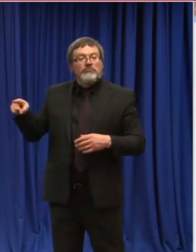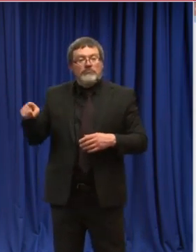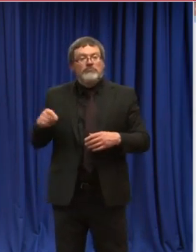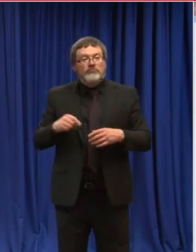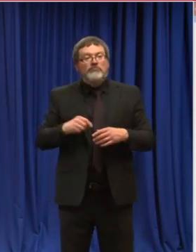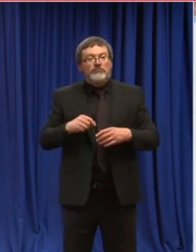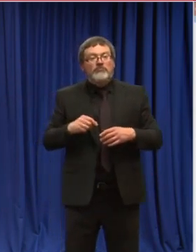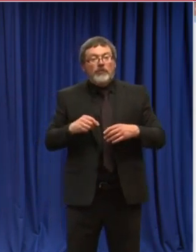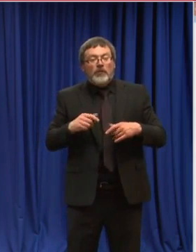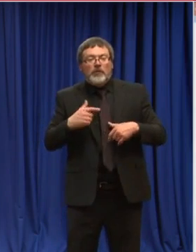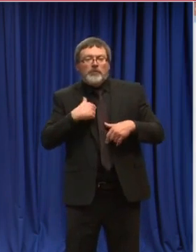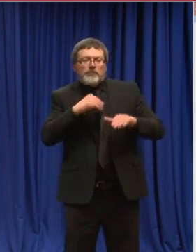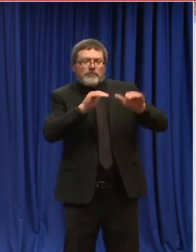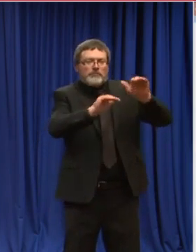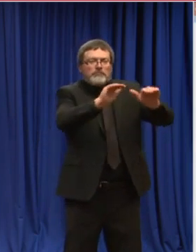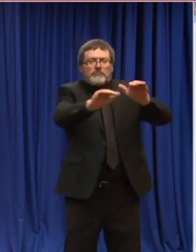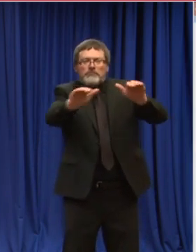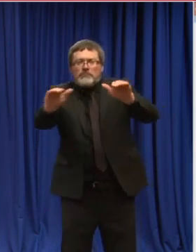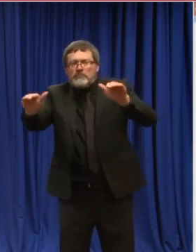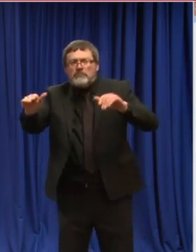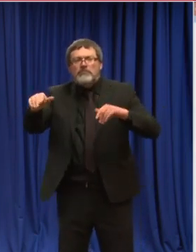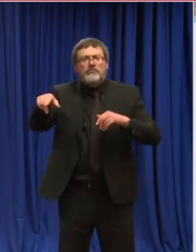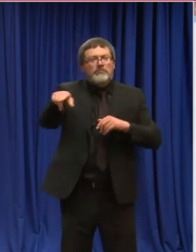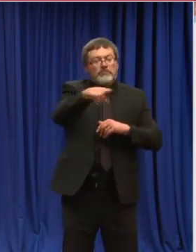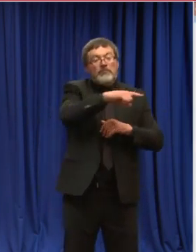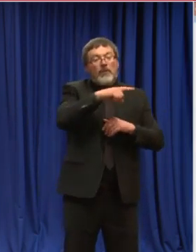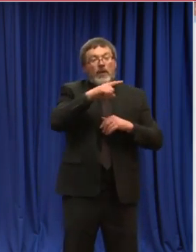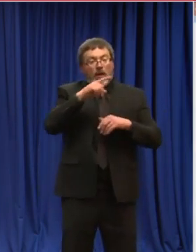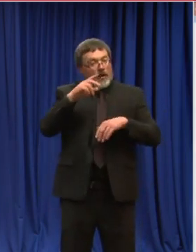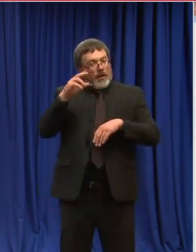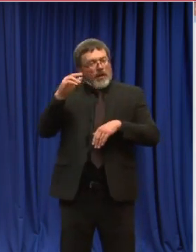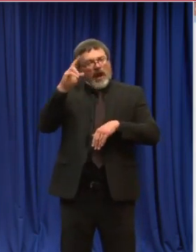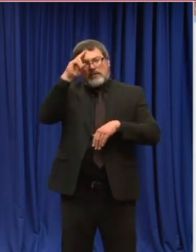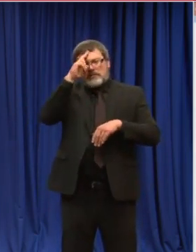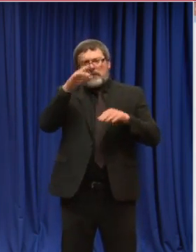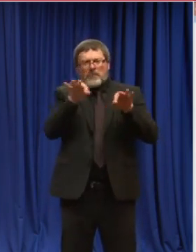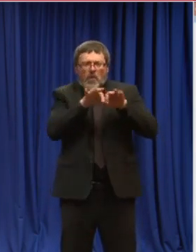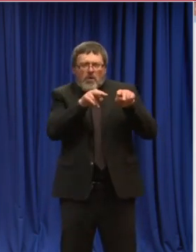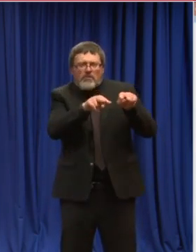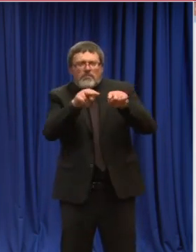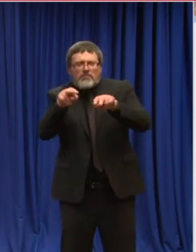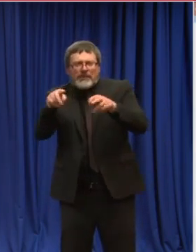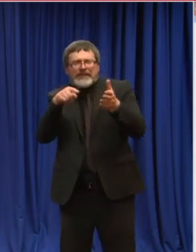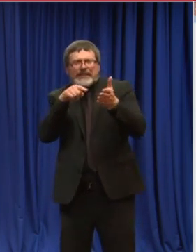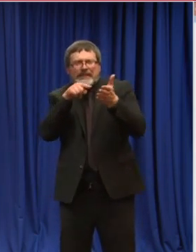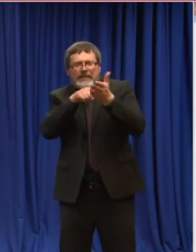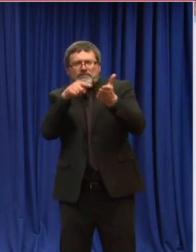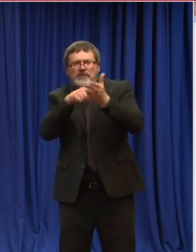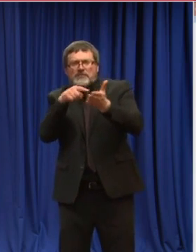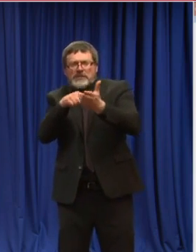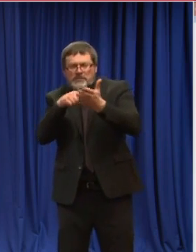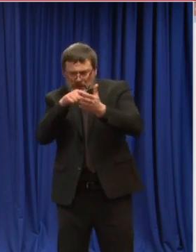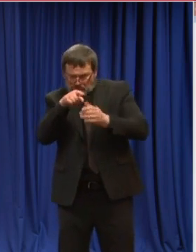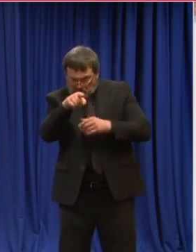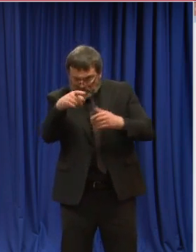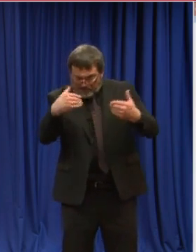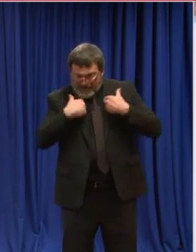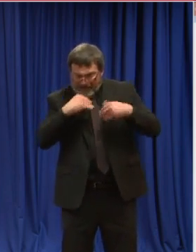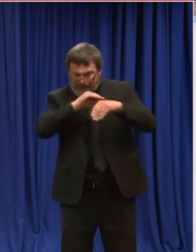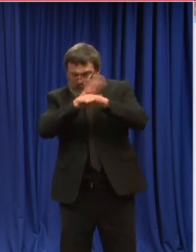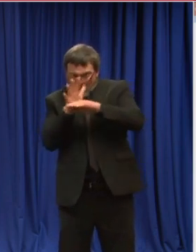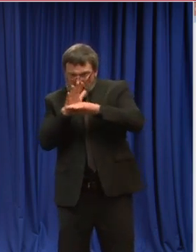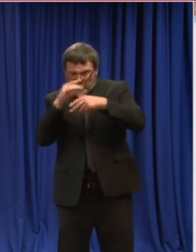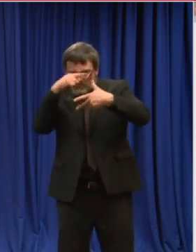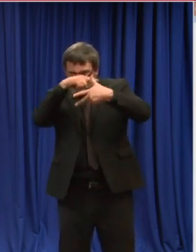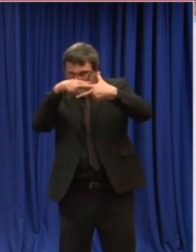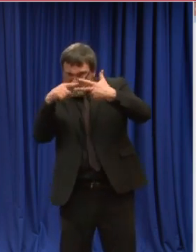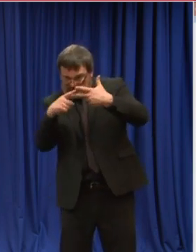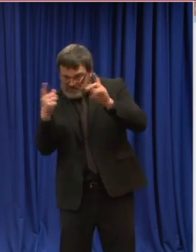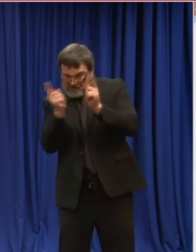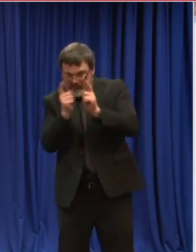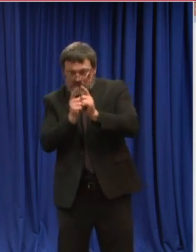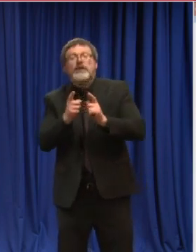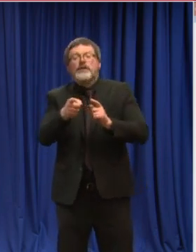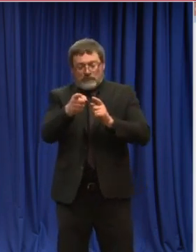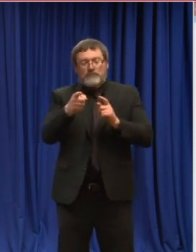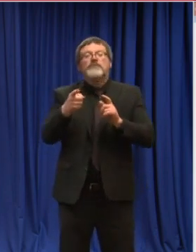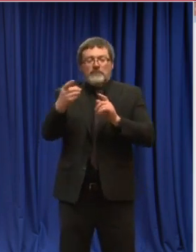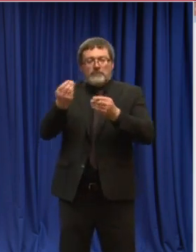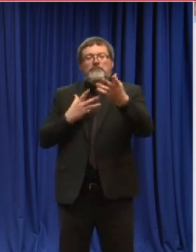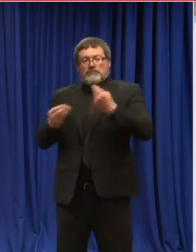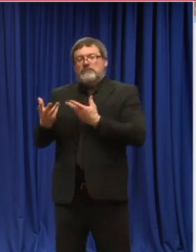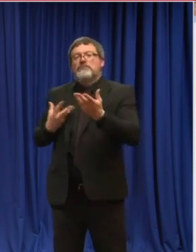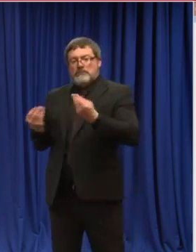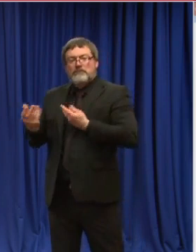WE HAVE ASKED HEALTH CARE PROVIDERS AND HEALTHCARE SYSTEMS TO TEST WE DON’T WANT PEOPLE COMING INTO THE HOSPITAL WITH UNDIAGNOSED COVID-19 BECAUSE THERE’S THE POTENTIAL FOR SPREAD